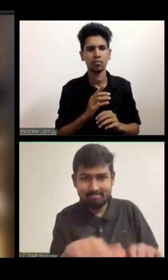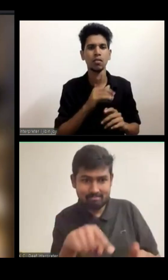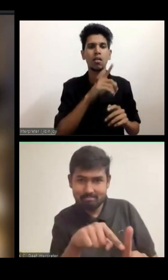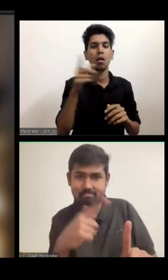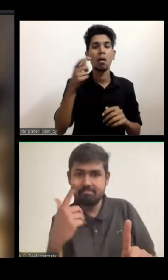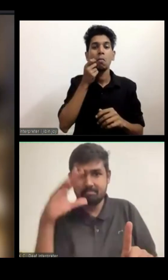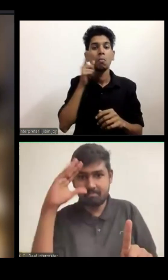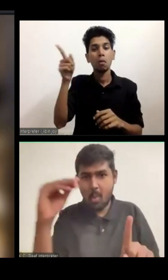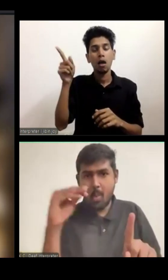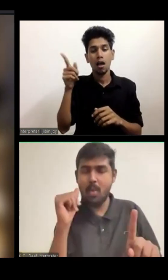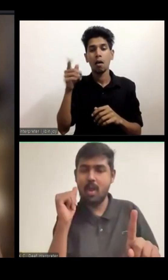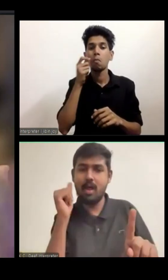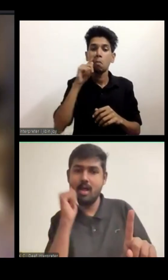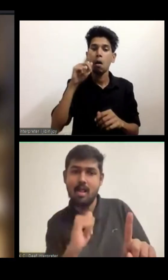Why not use that...